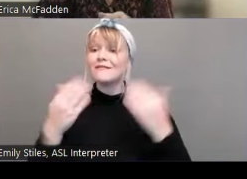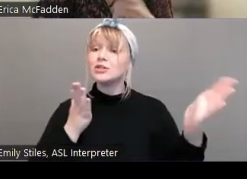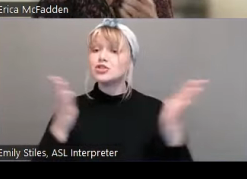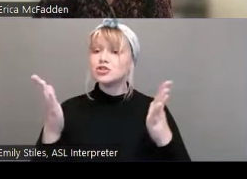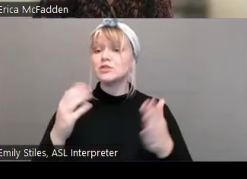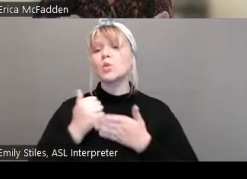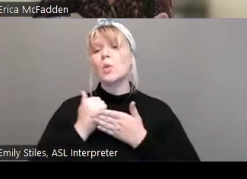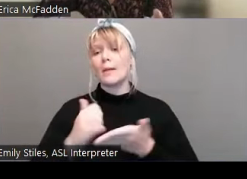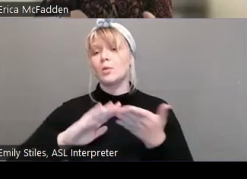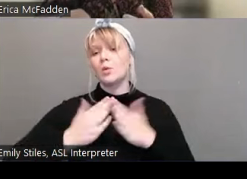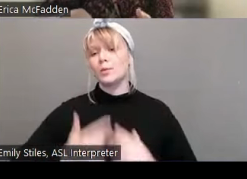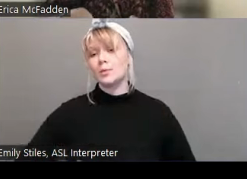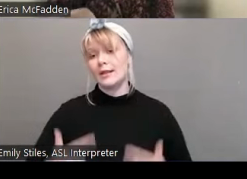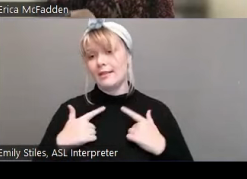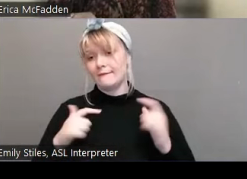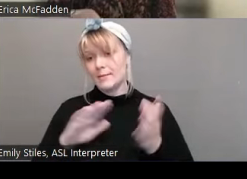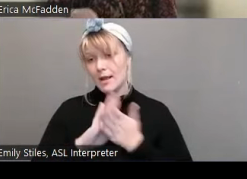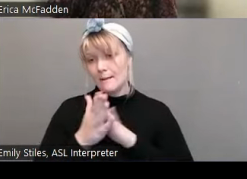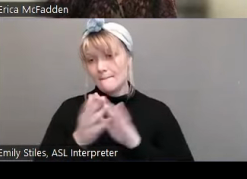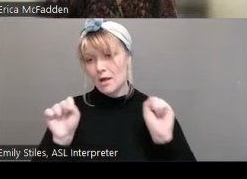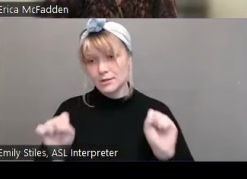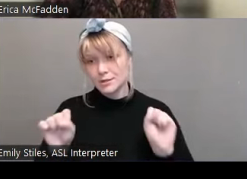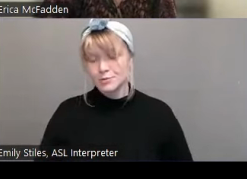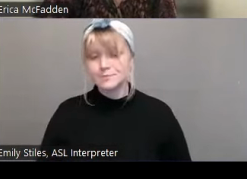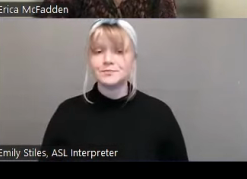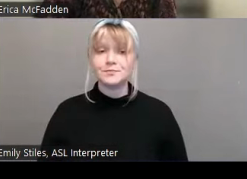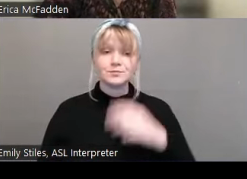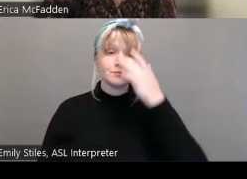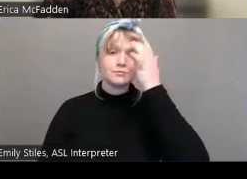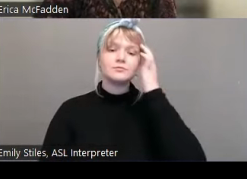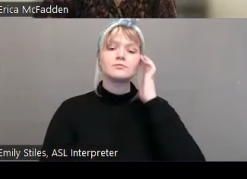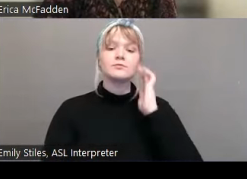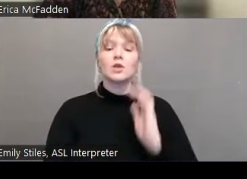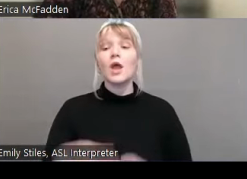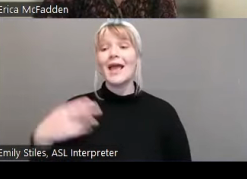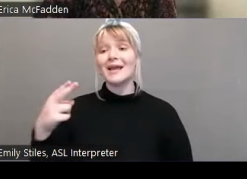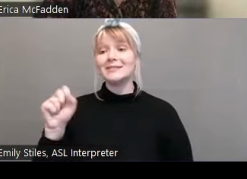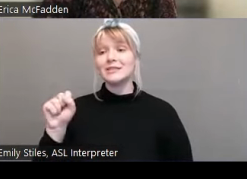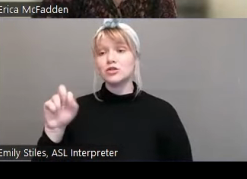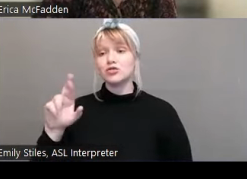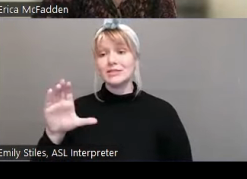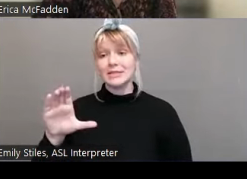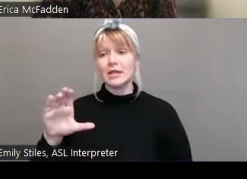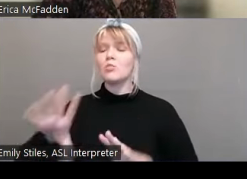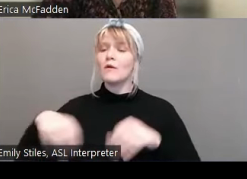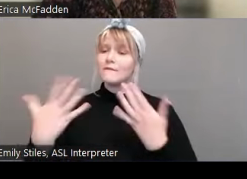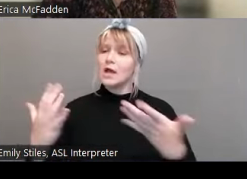To that end, the HSRC sponsors cross-sector partnerships between organizations and systems